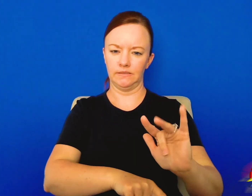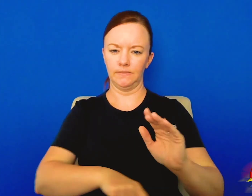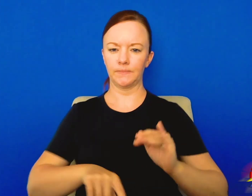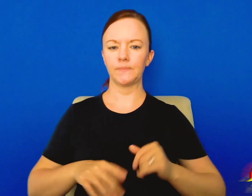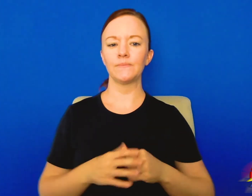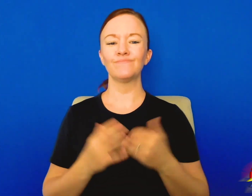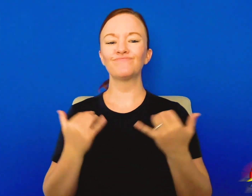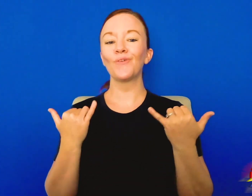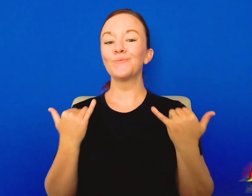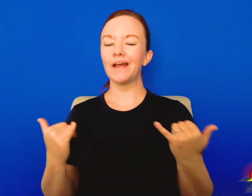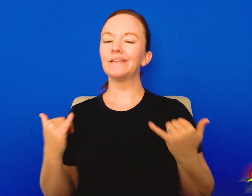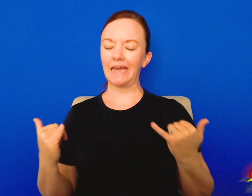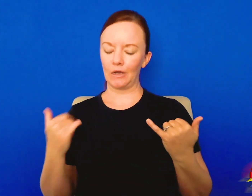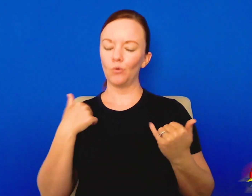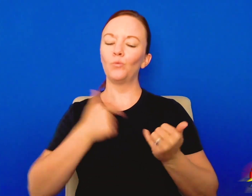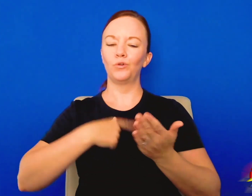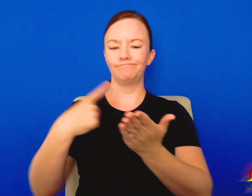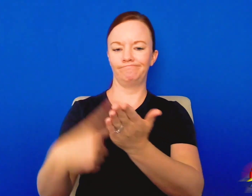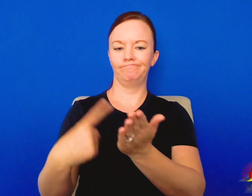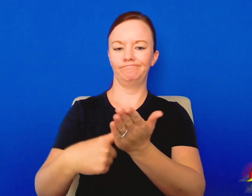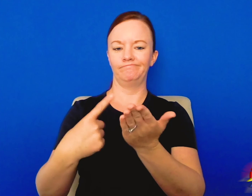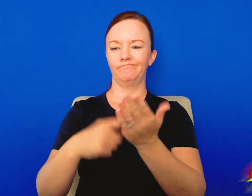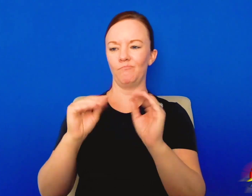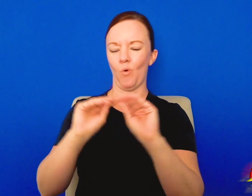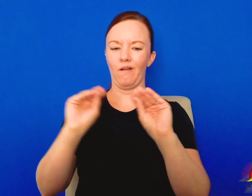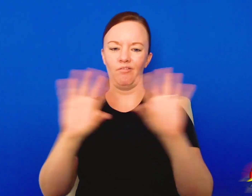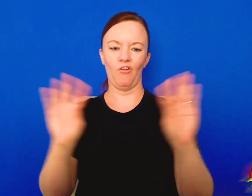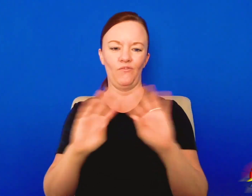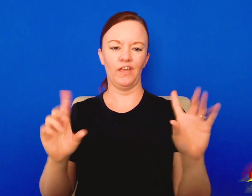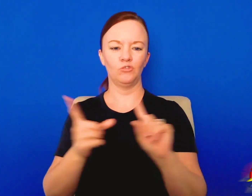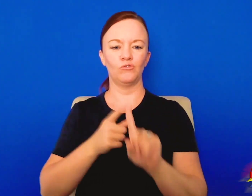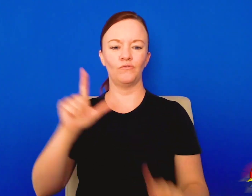THIS TOPIC IS CURRENTLY ALSO UNDER REVIEW WITH ADE.